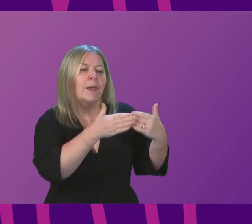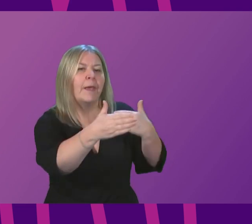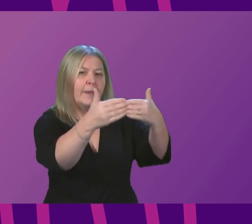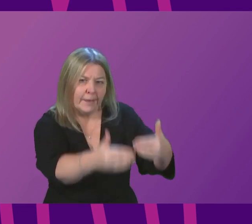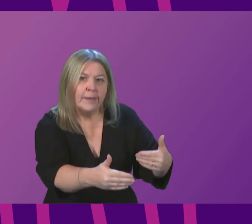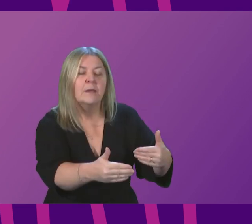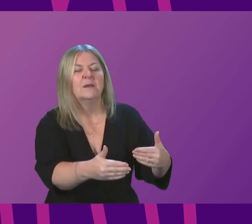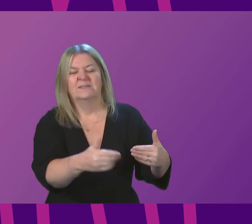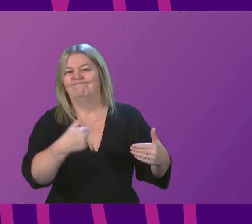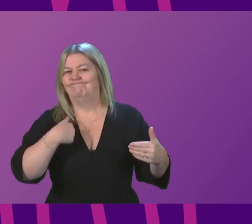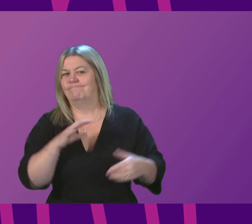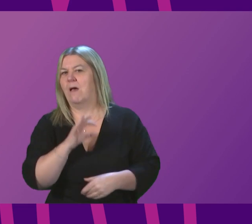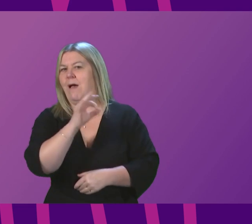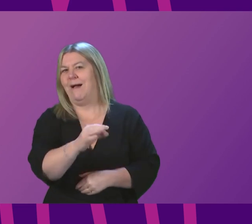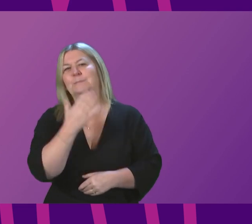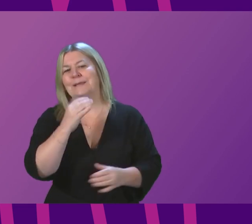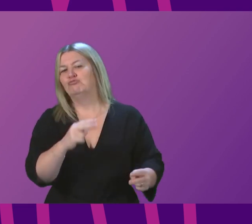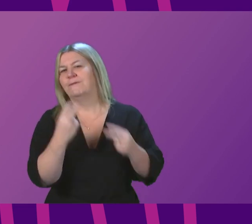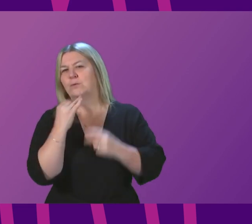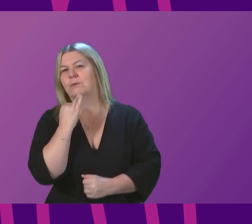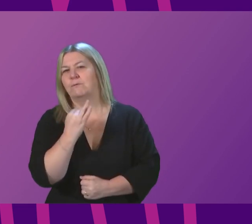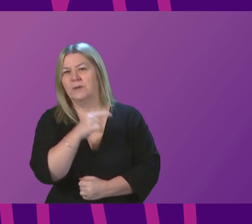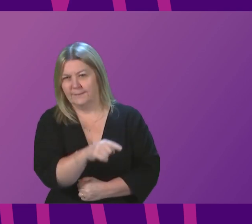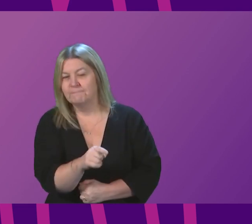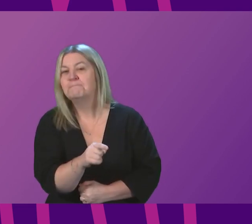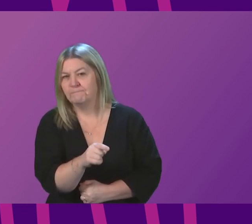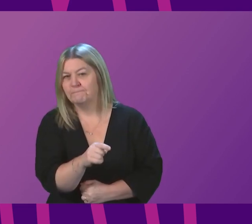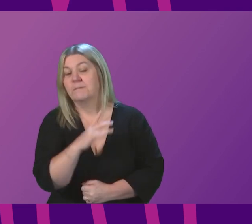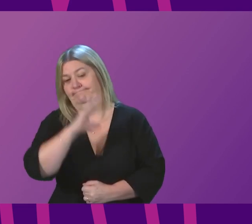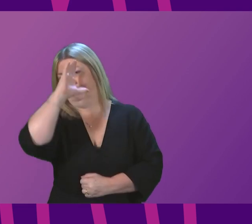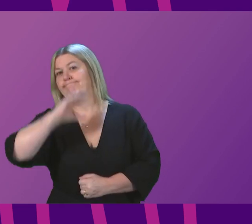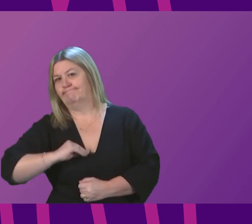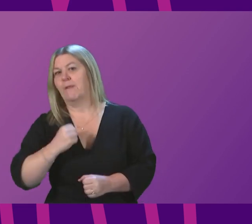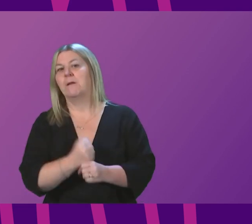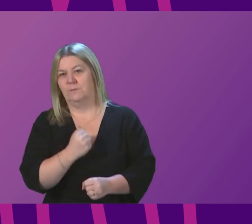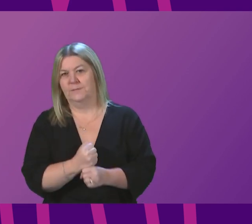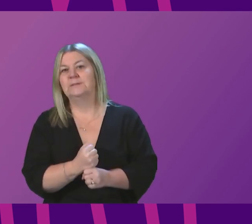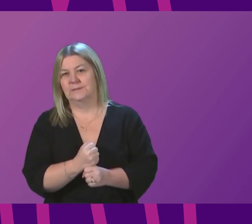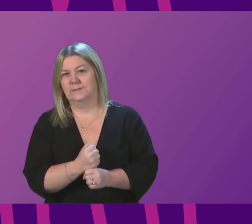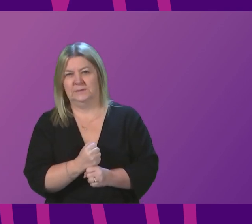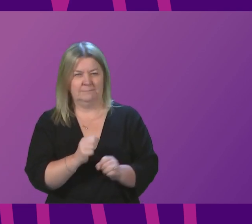asked it to review that weekly and to report to the Scottish Government on the status of that.